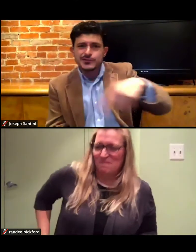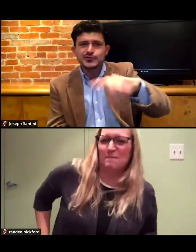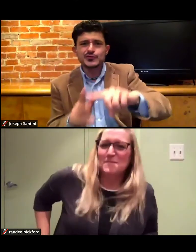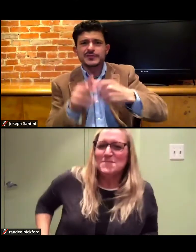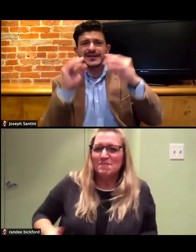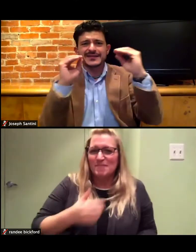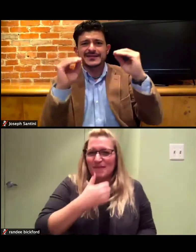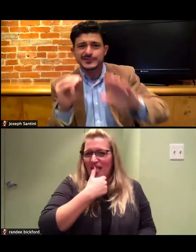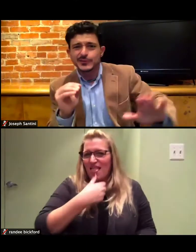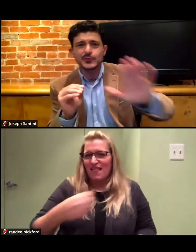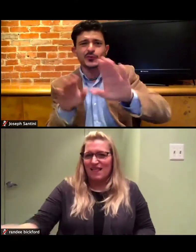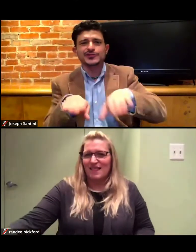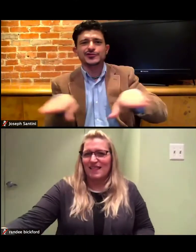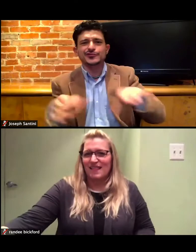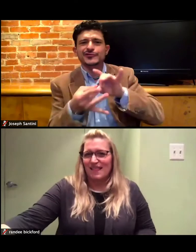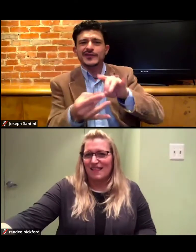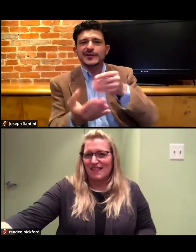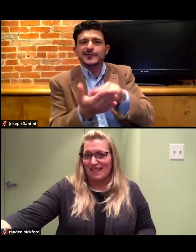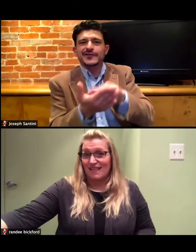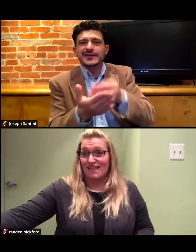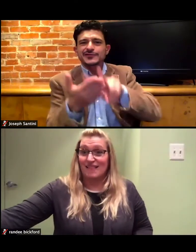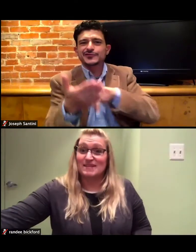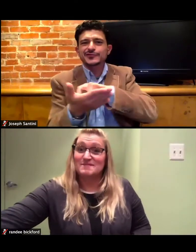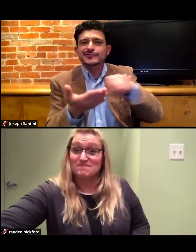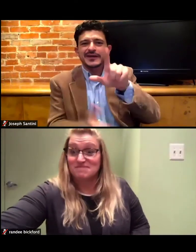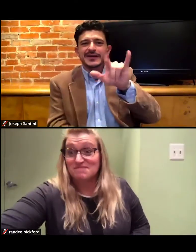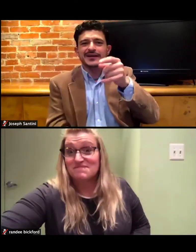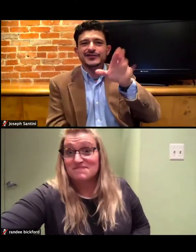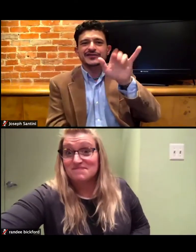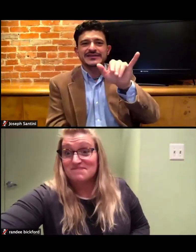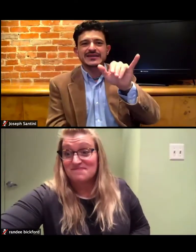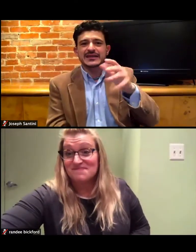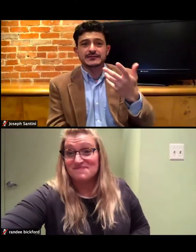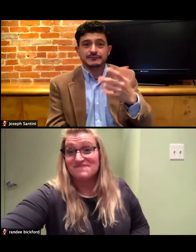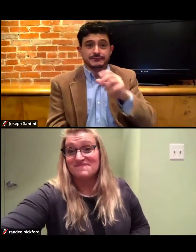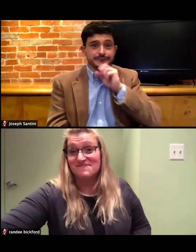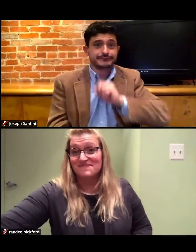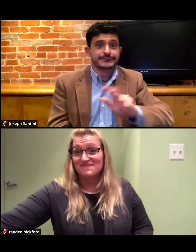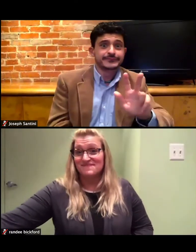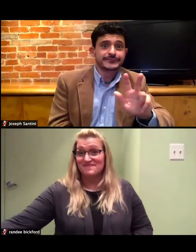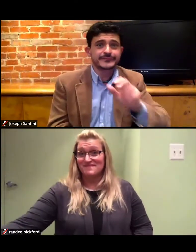What do you feel is the age to teach your children money literacy?